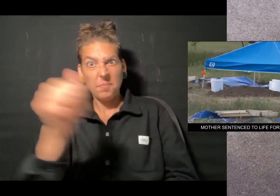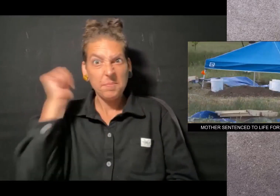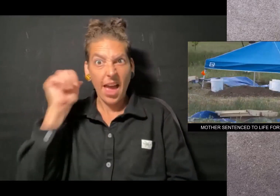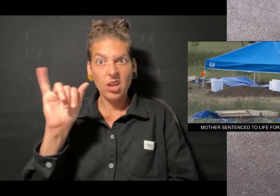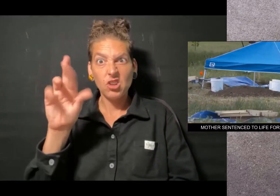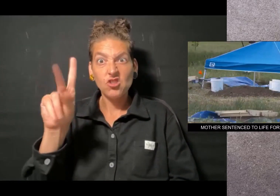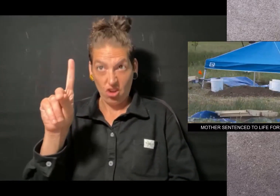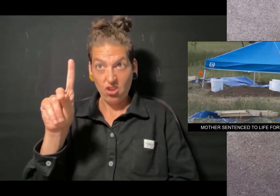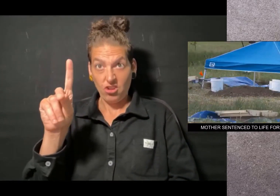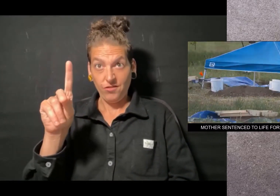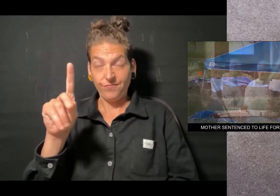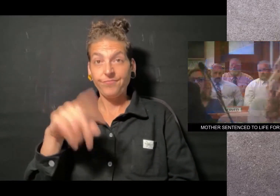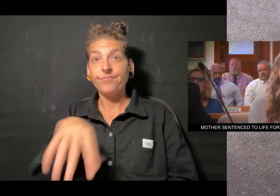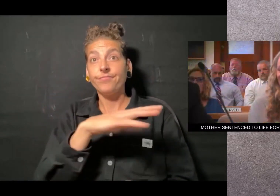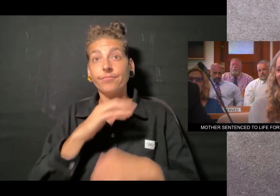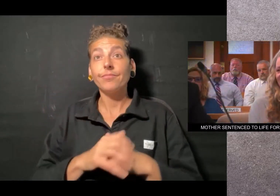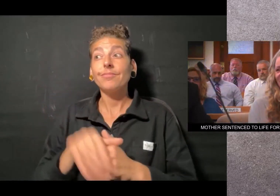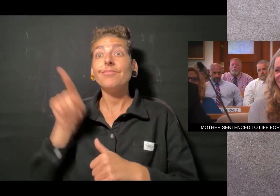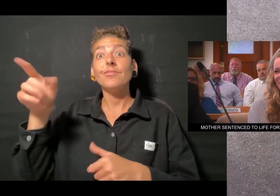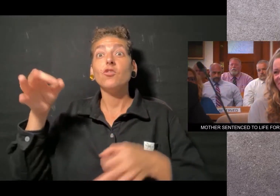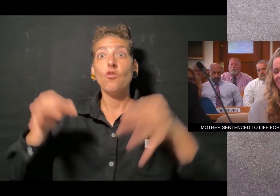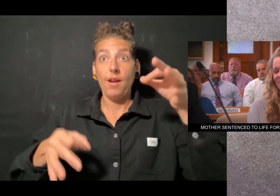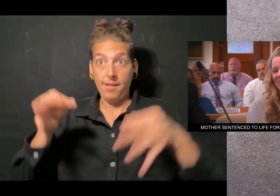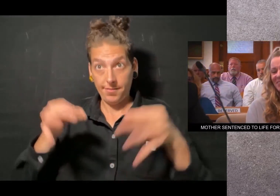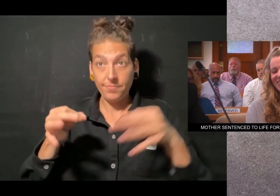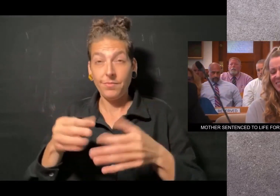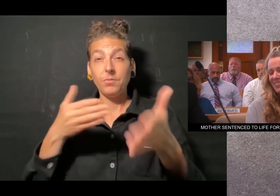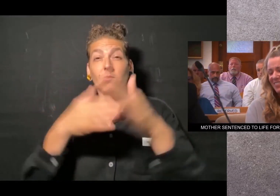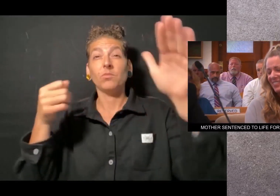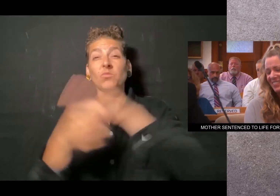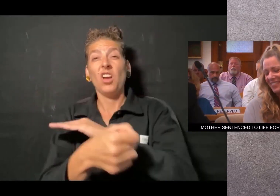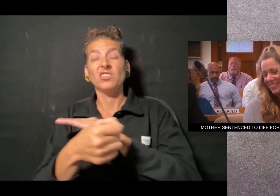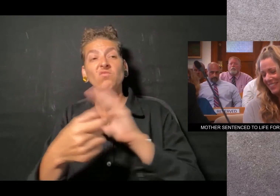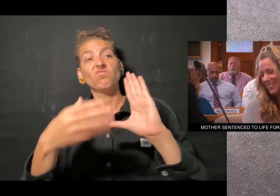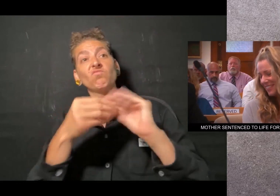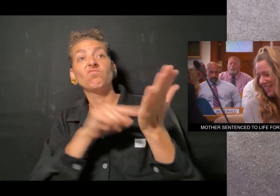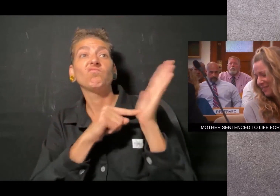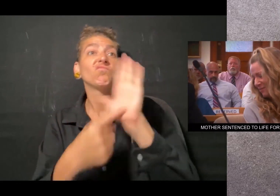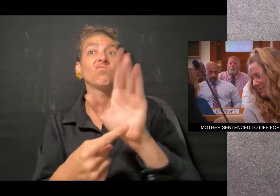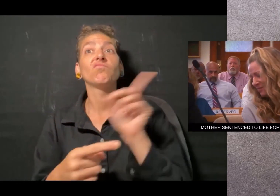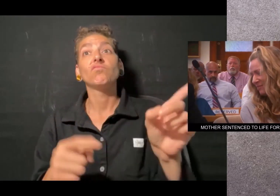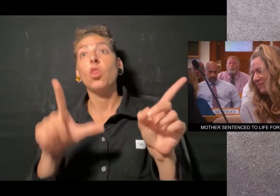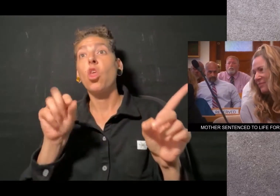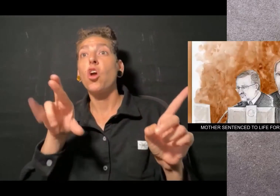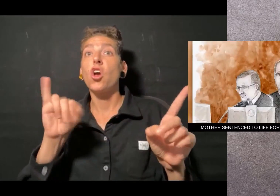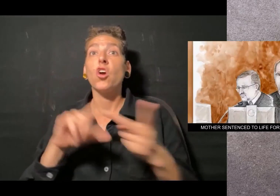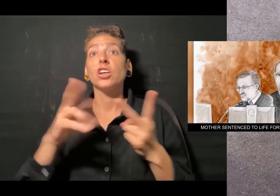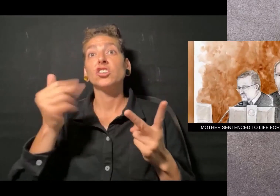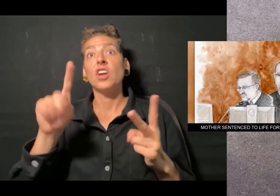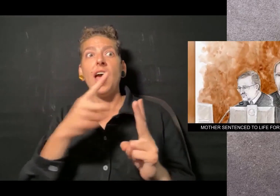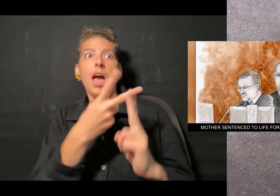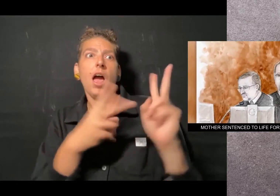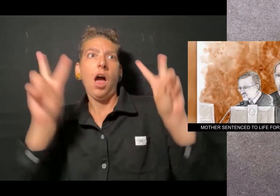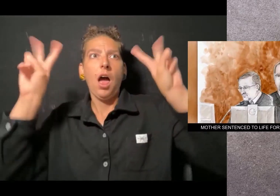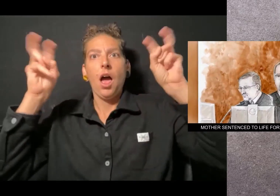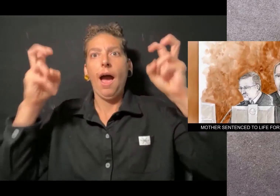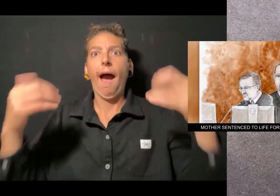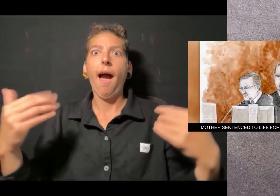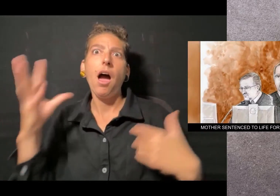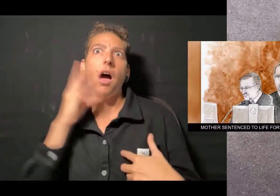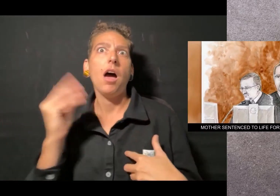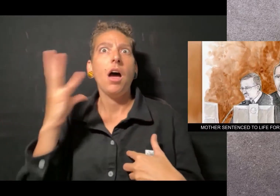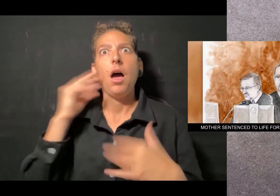their remains in Daybell's backyard at trial prosecutors portrayed Lori and Chad as having